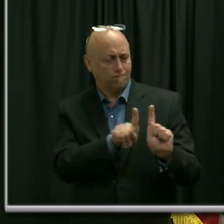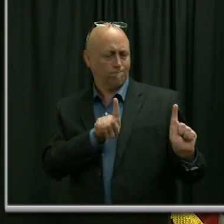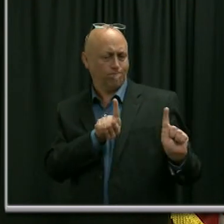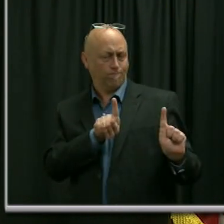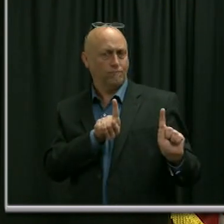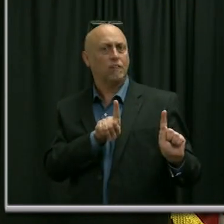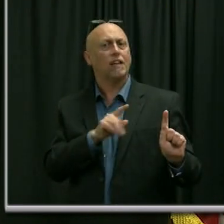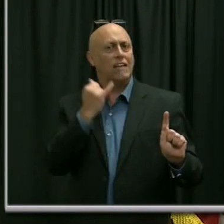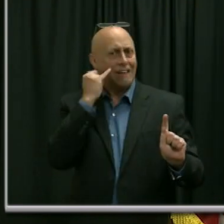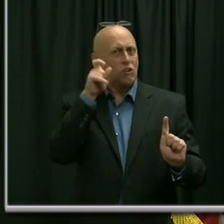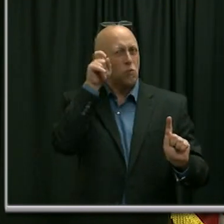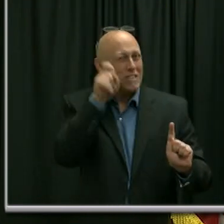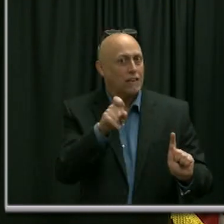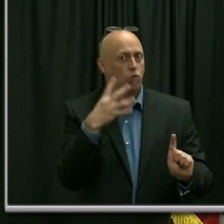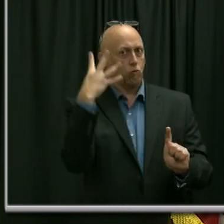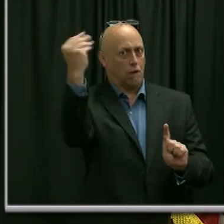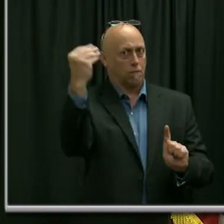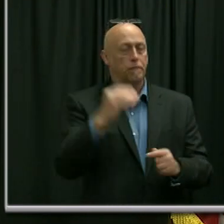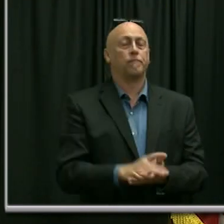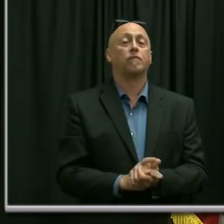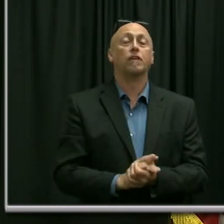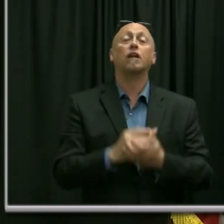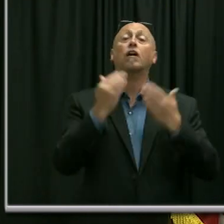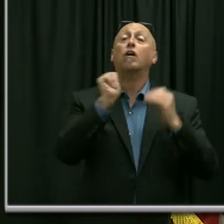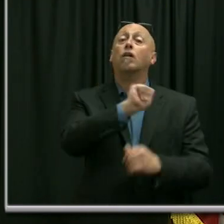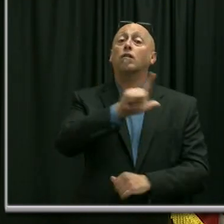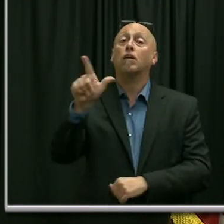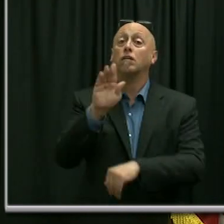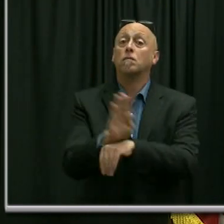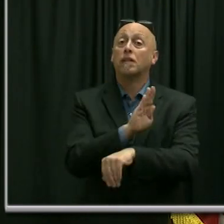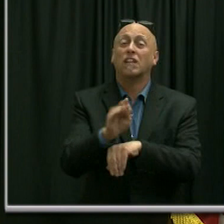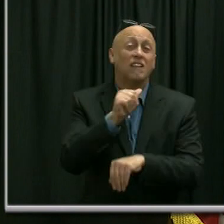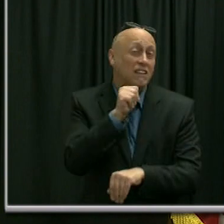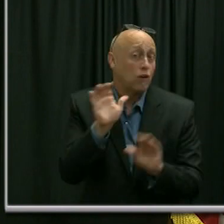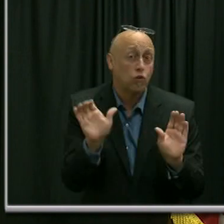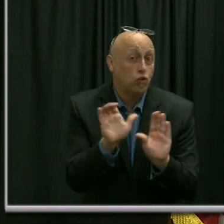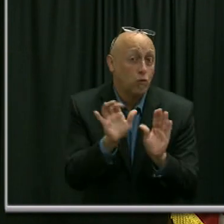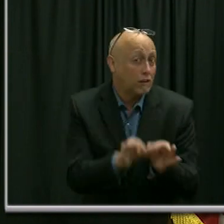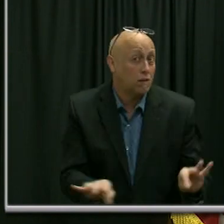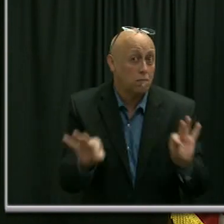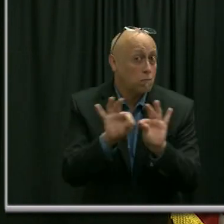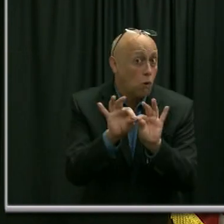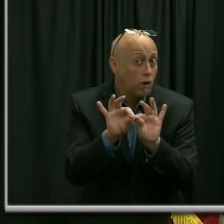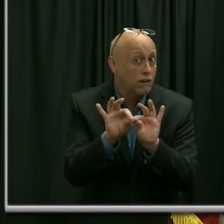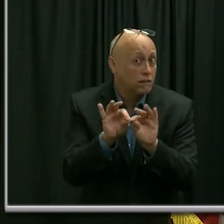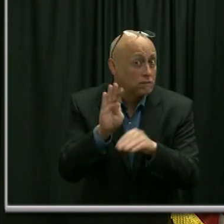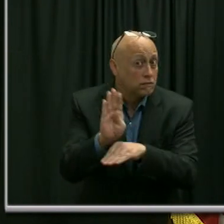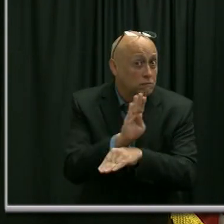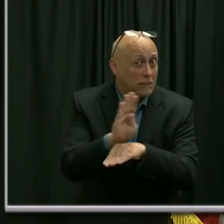POSSIBLE. UNTIL FURTHER NOTICE